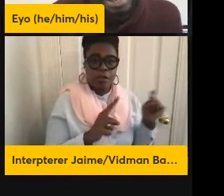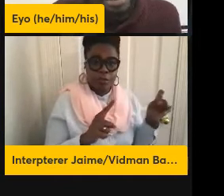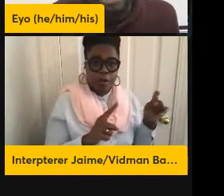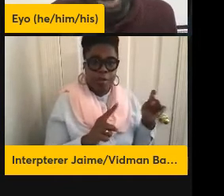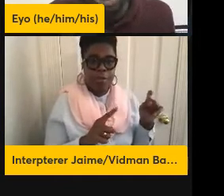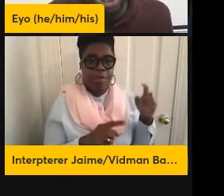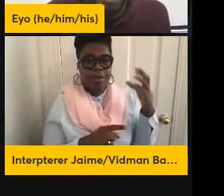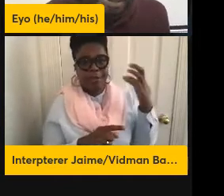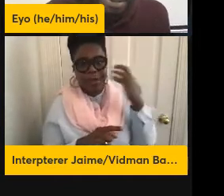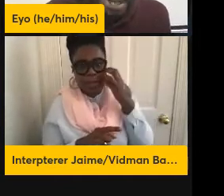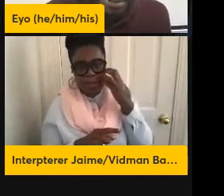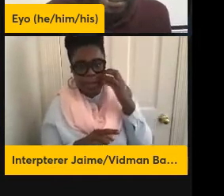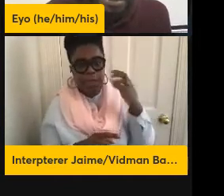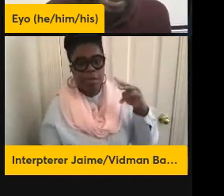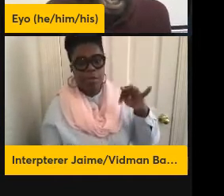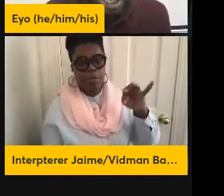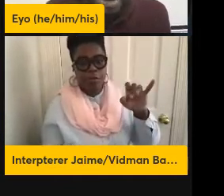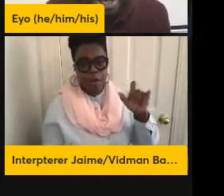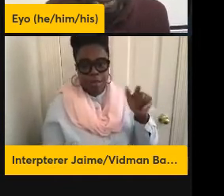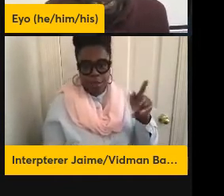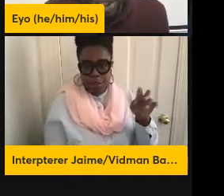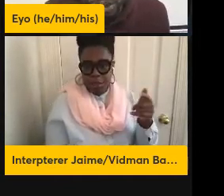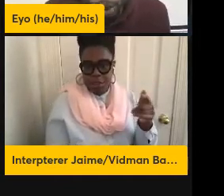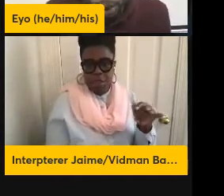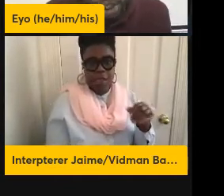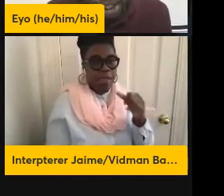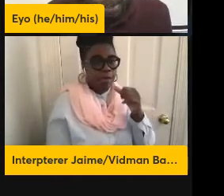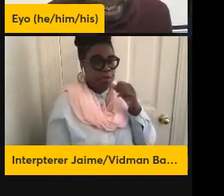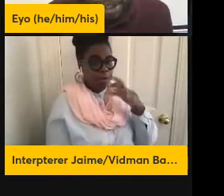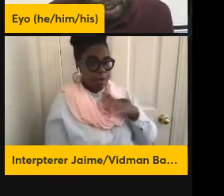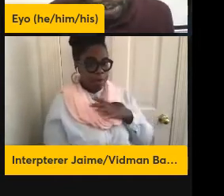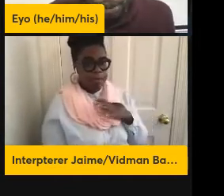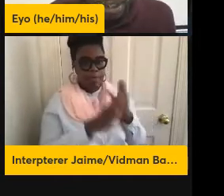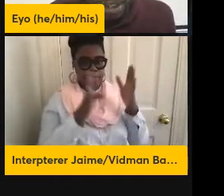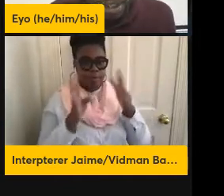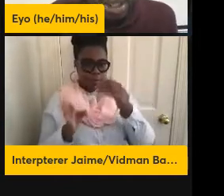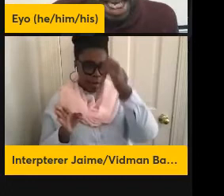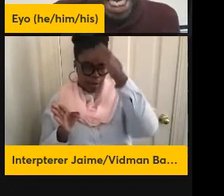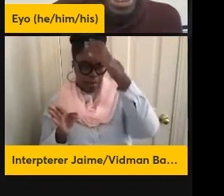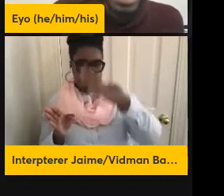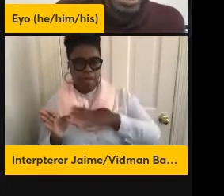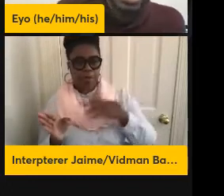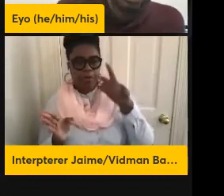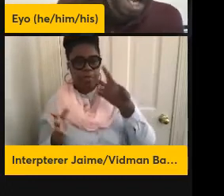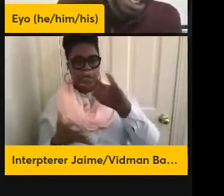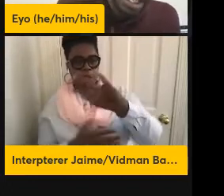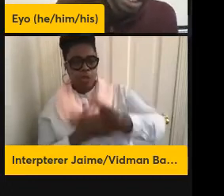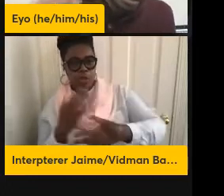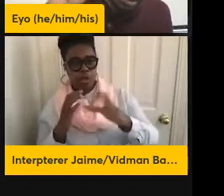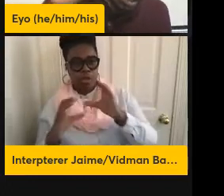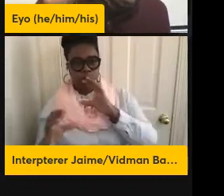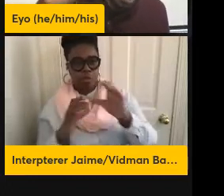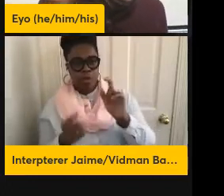and morphology in females. In males, we see social and communication alterations, that is regulated specifically in the